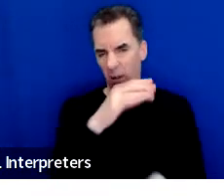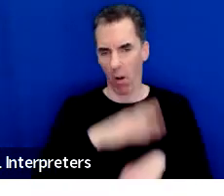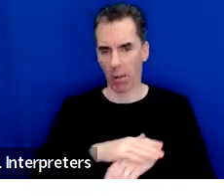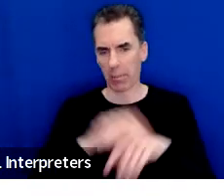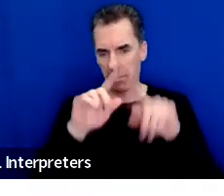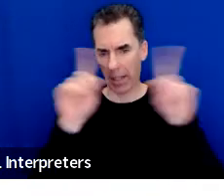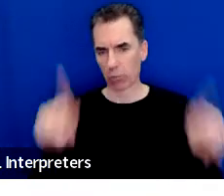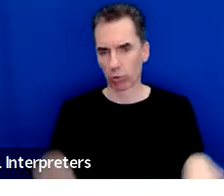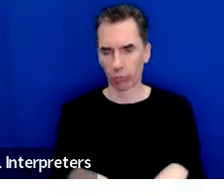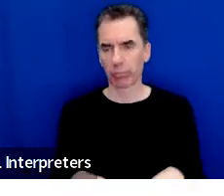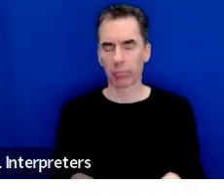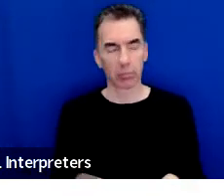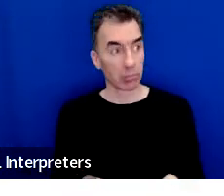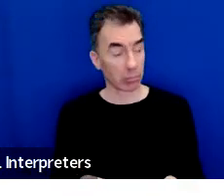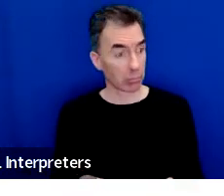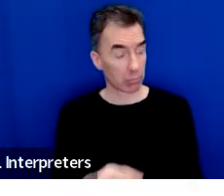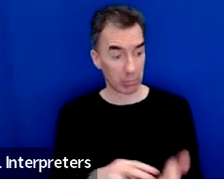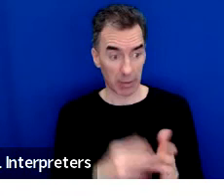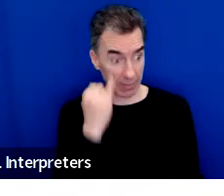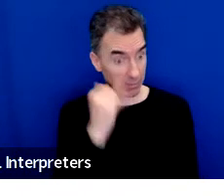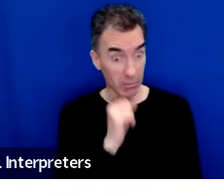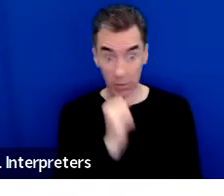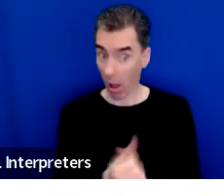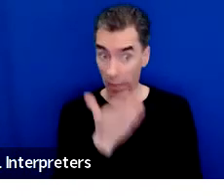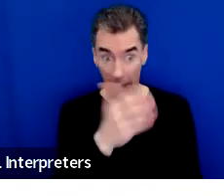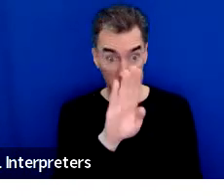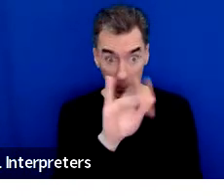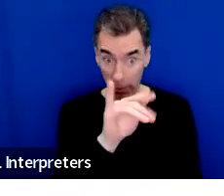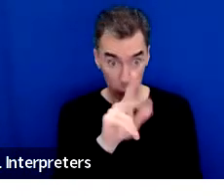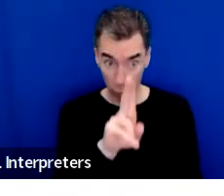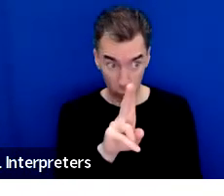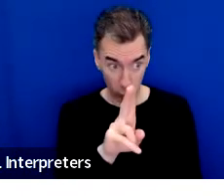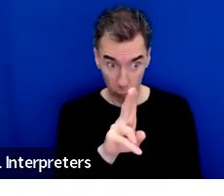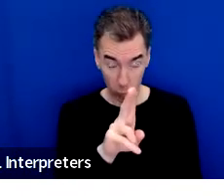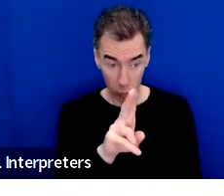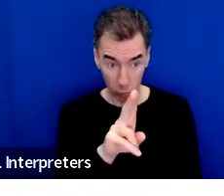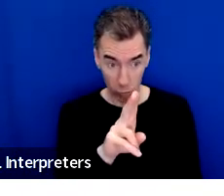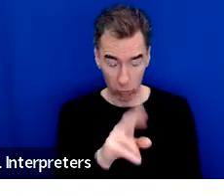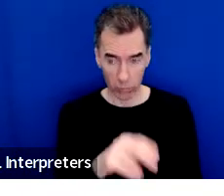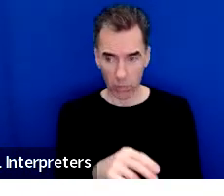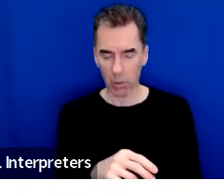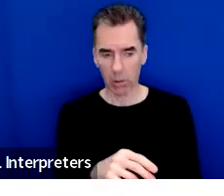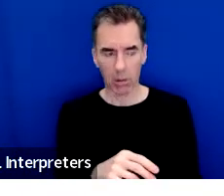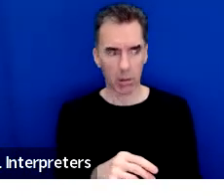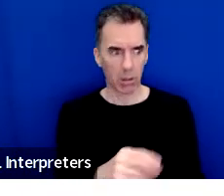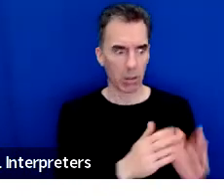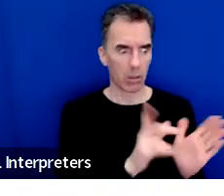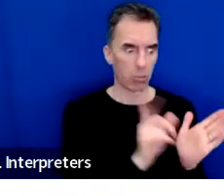So as long as it's not in Biblio, then they then of course they can all get the book at the same time because they can't there's only one copy.